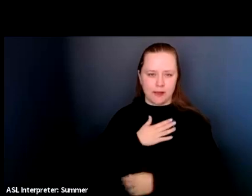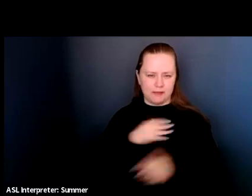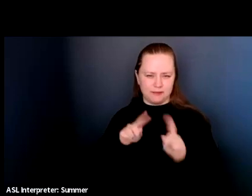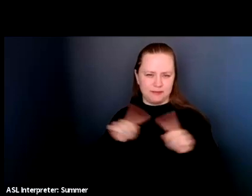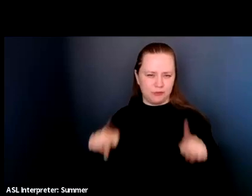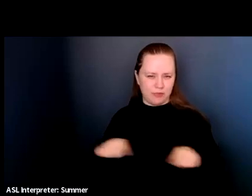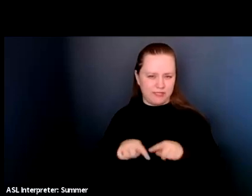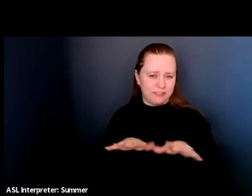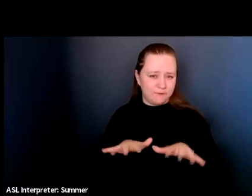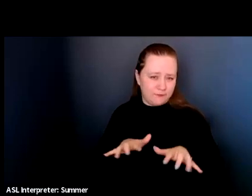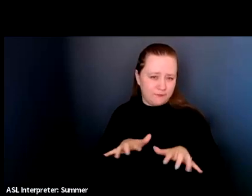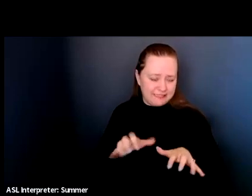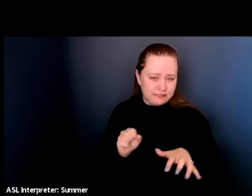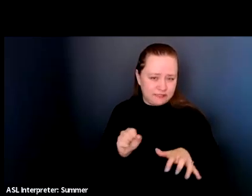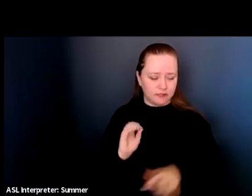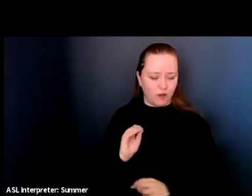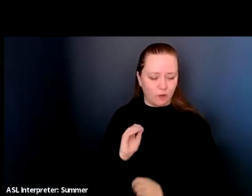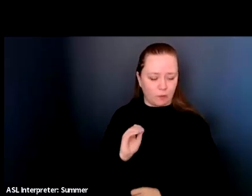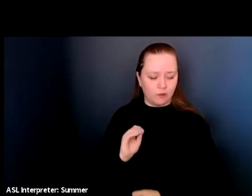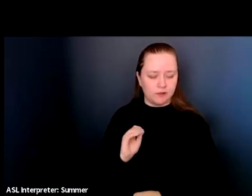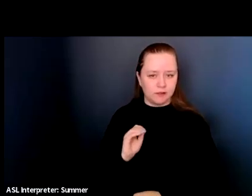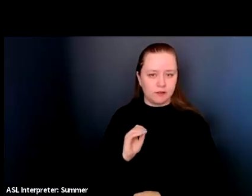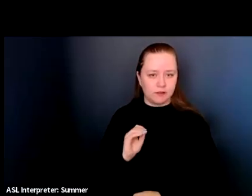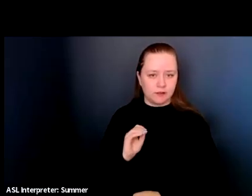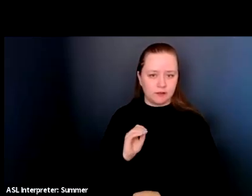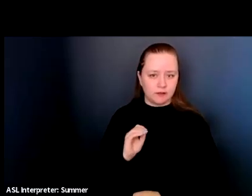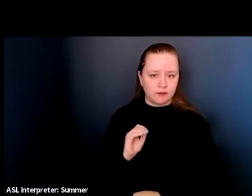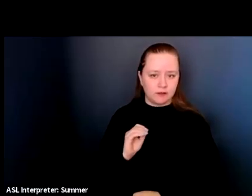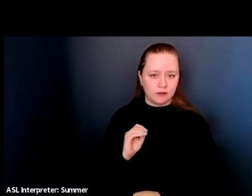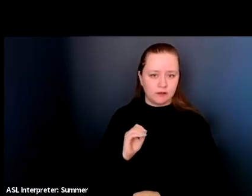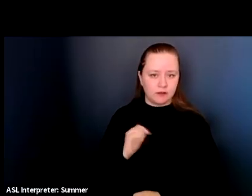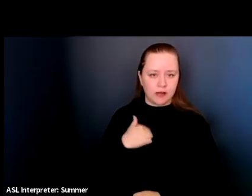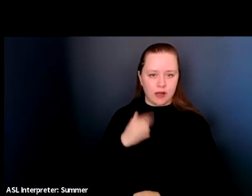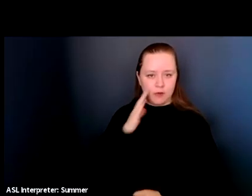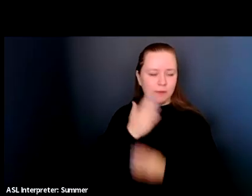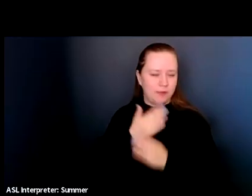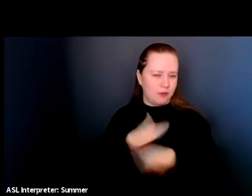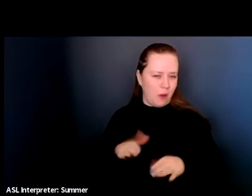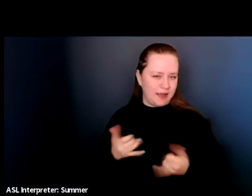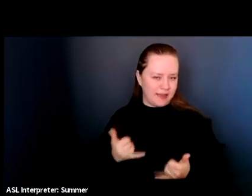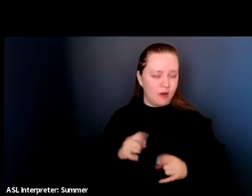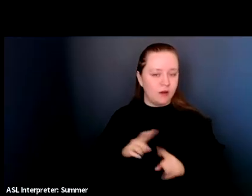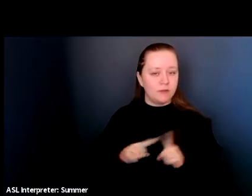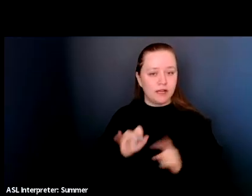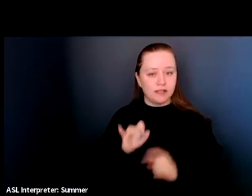So I'm going to be quiet now. But if you have other questions,